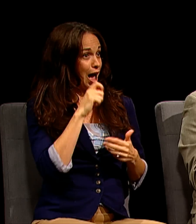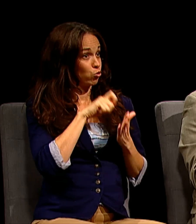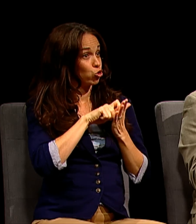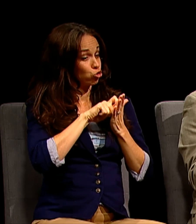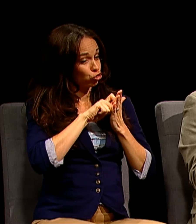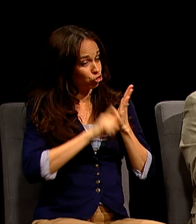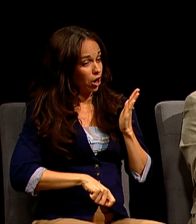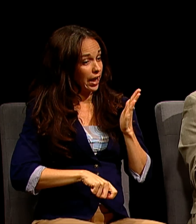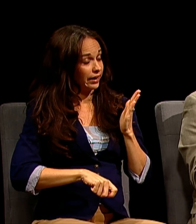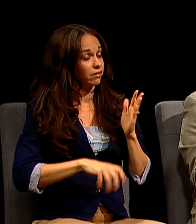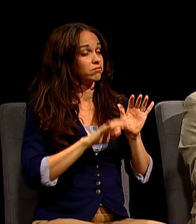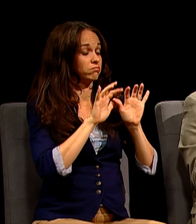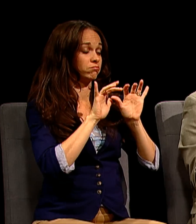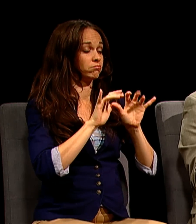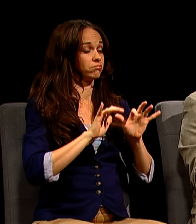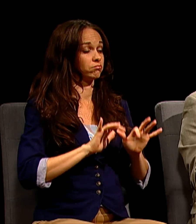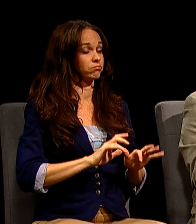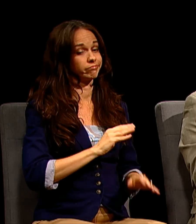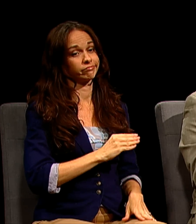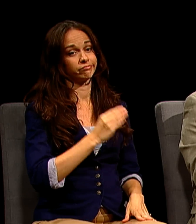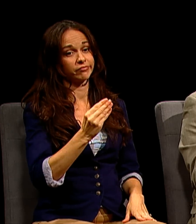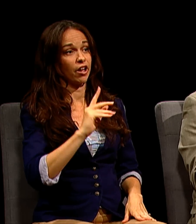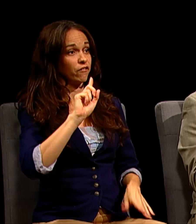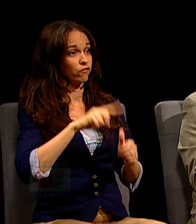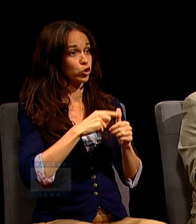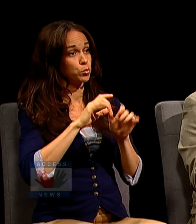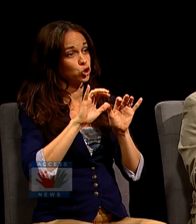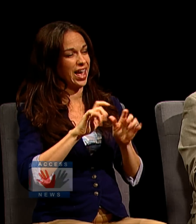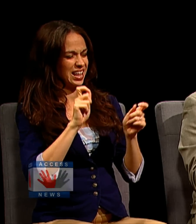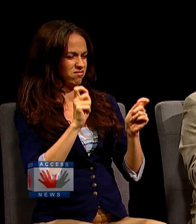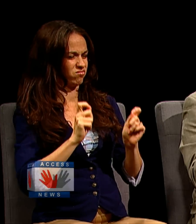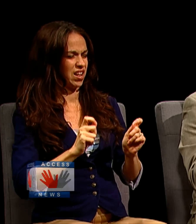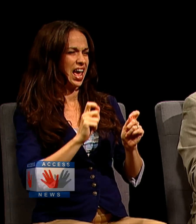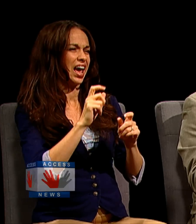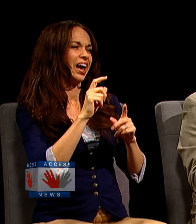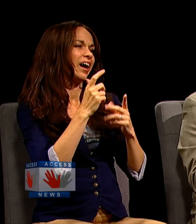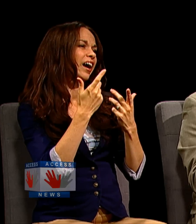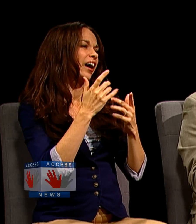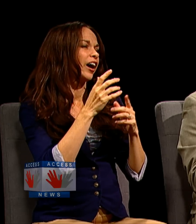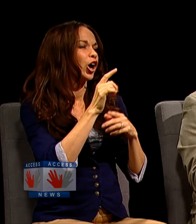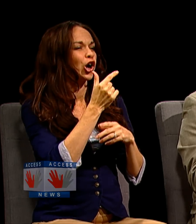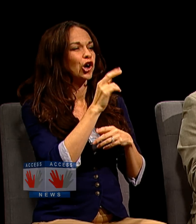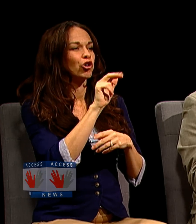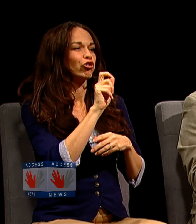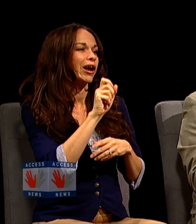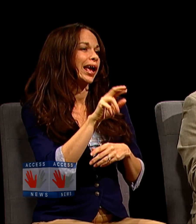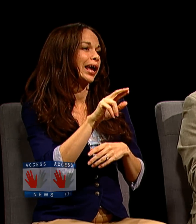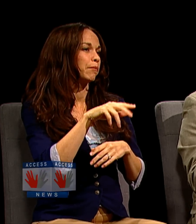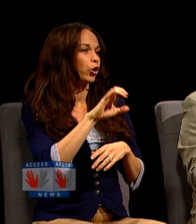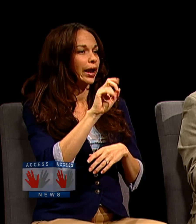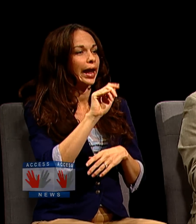there's the first person who edited basically does it for grammar, spelling, and all that overrated stuff and for content.